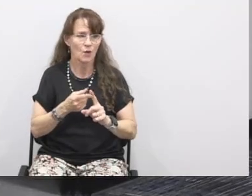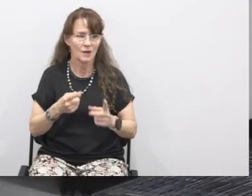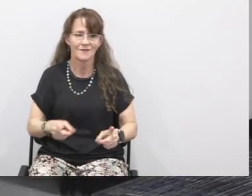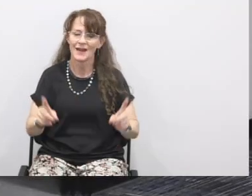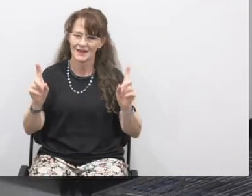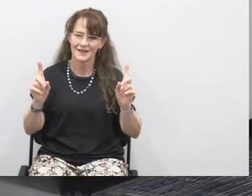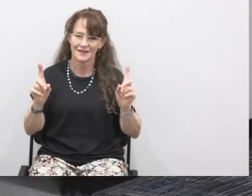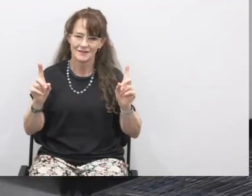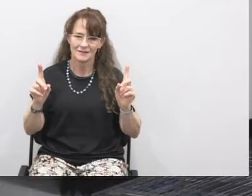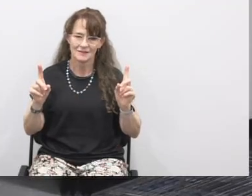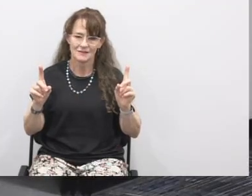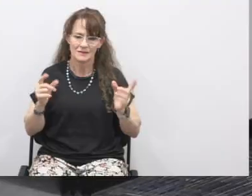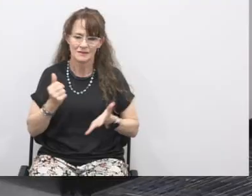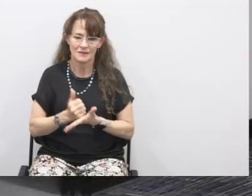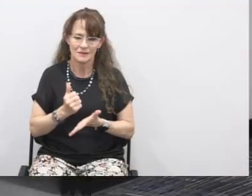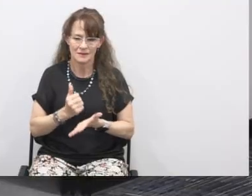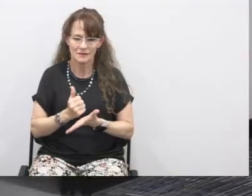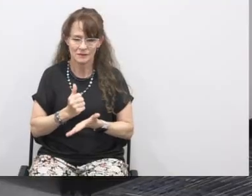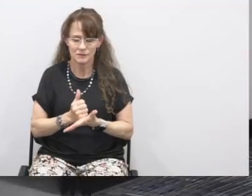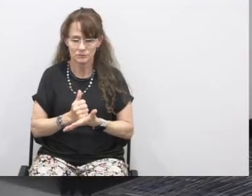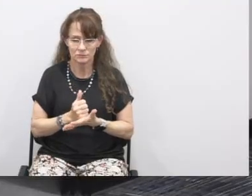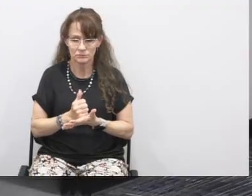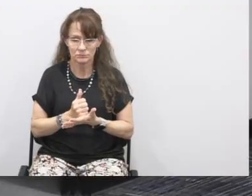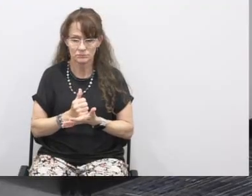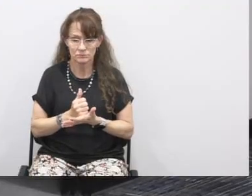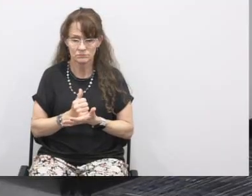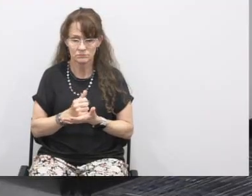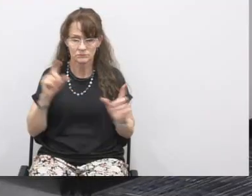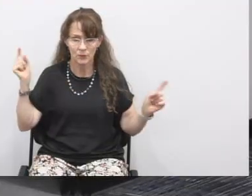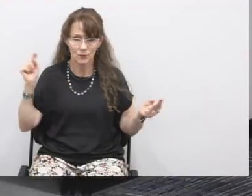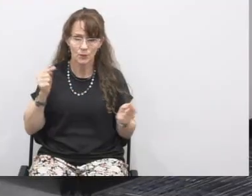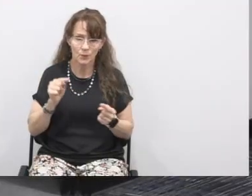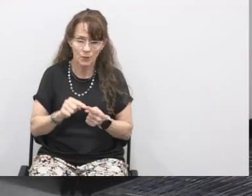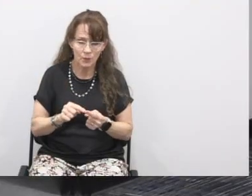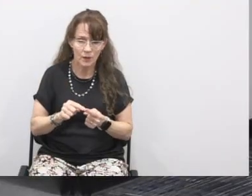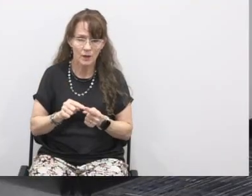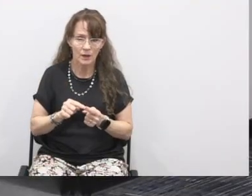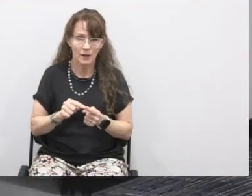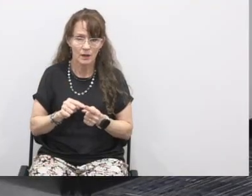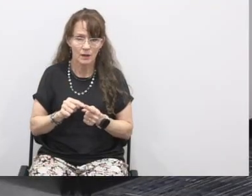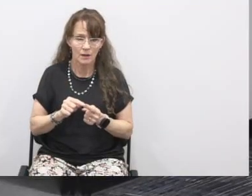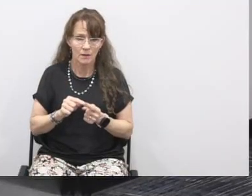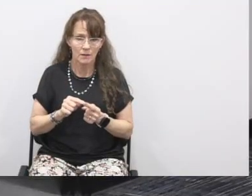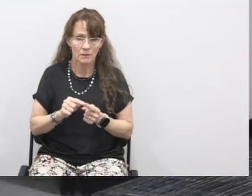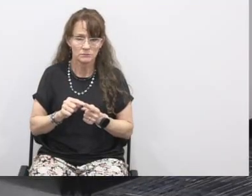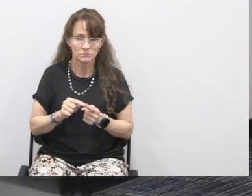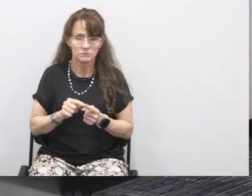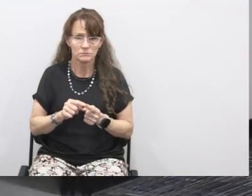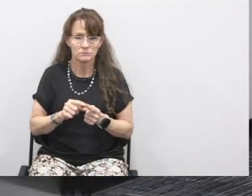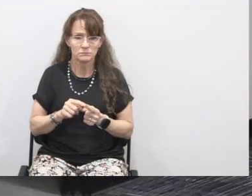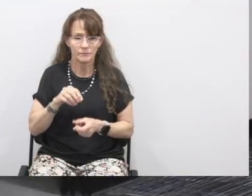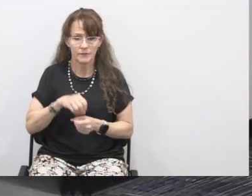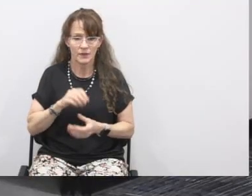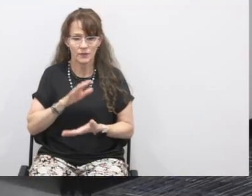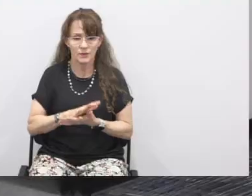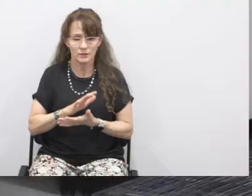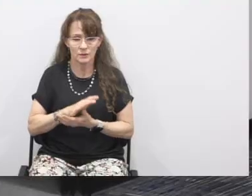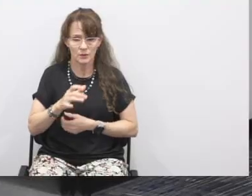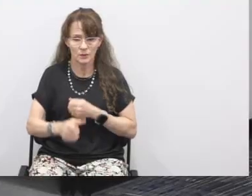and helps like shorten it down and cut it down to, you know, in within the school year. So, yeah.